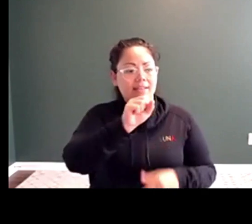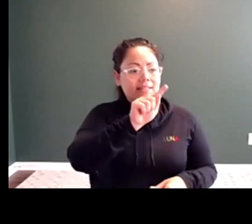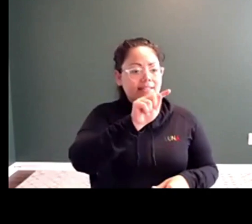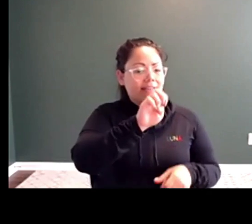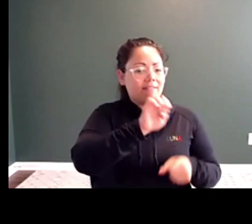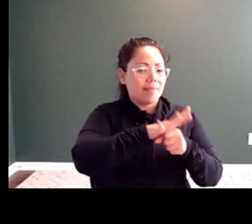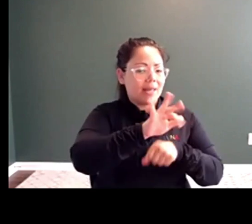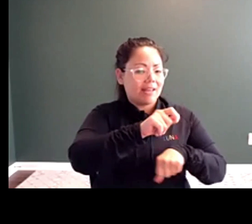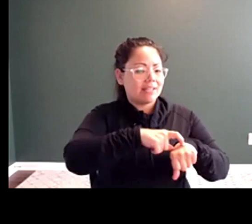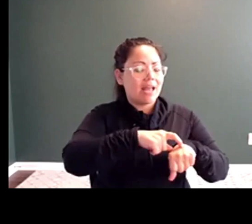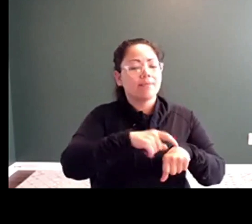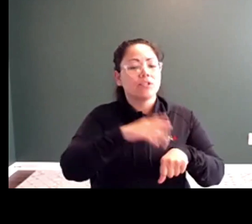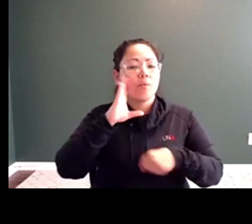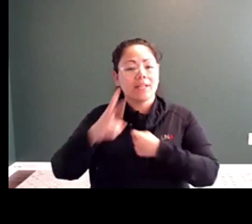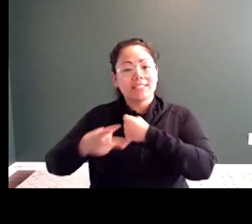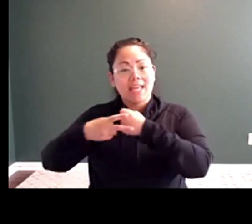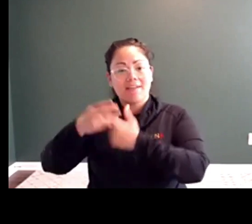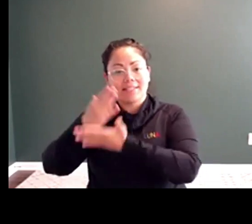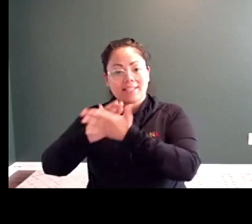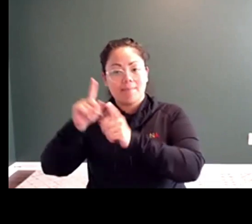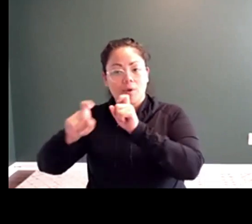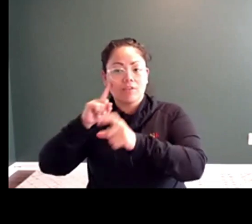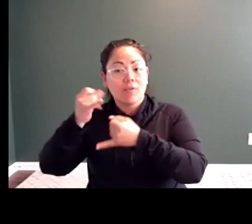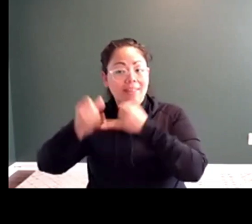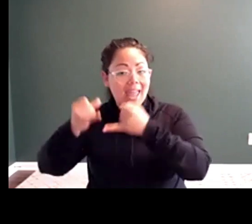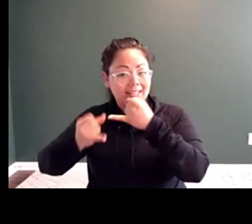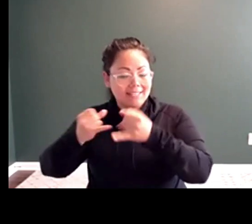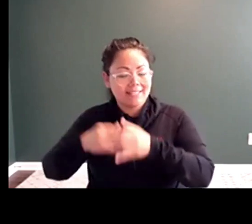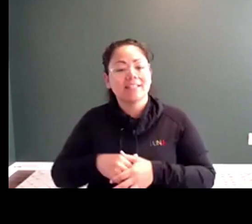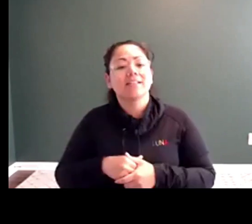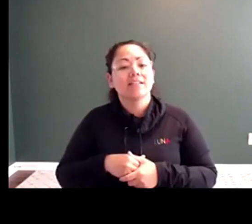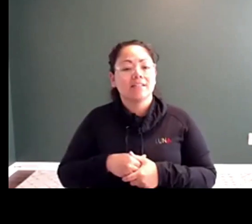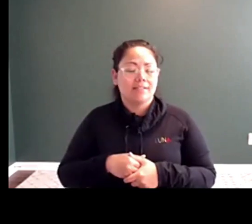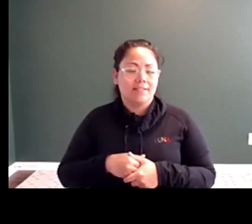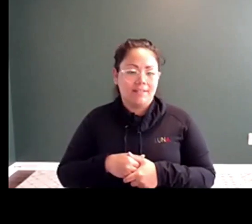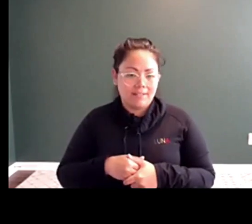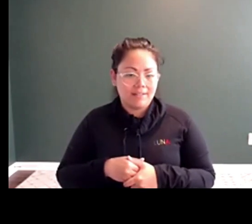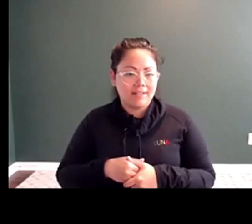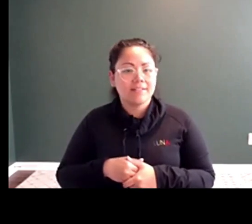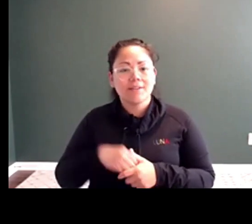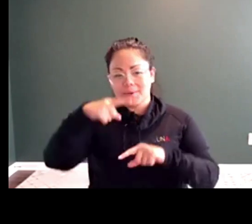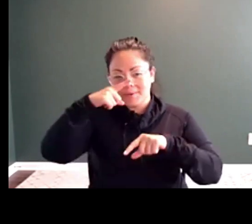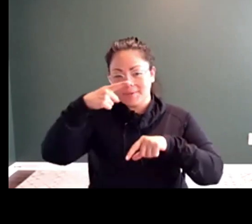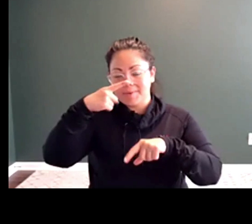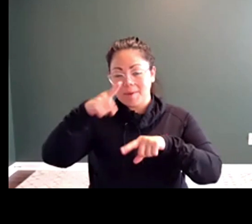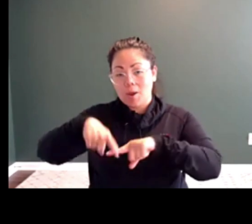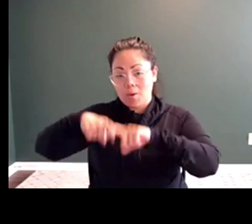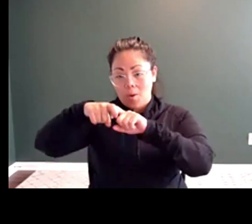So we're going to save some questions for the end of the event. So if people want to hold on after 12:45,